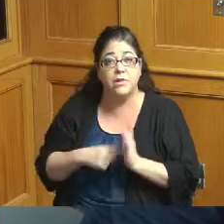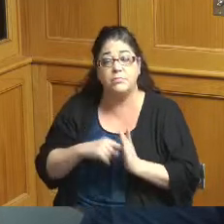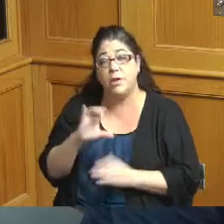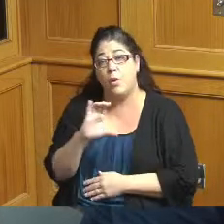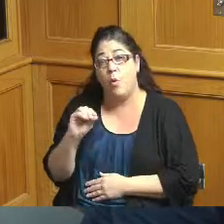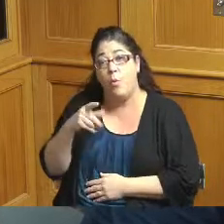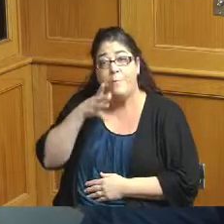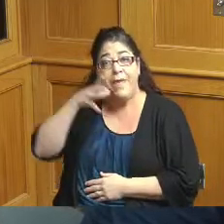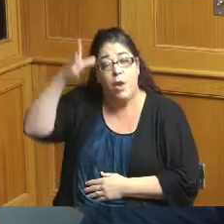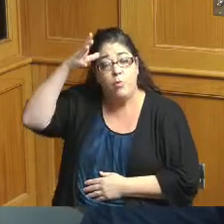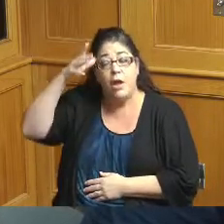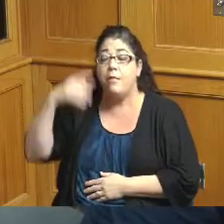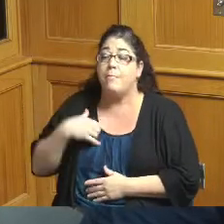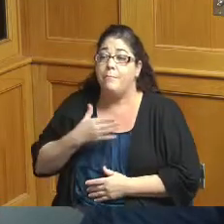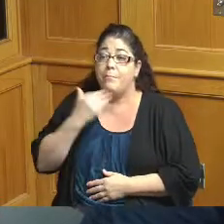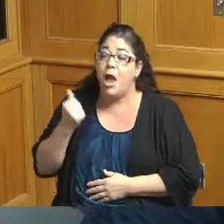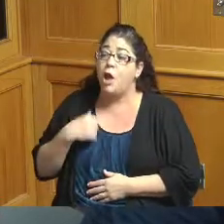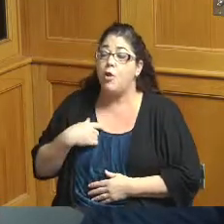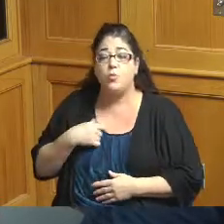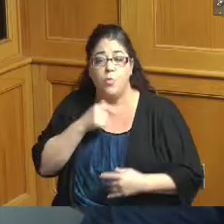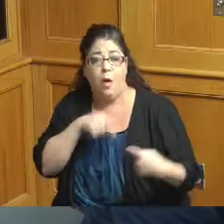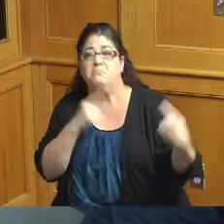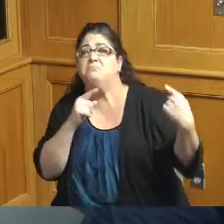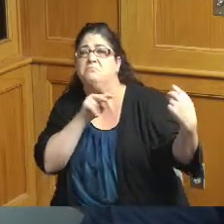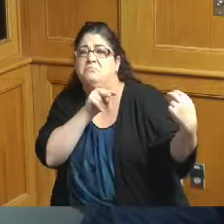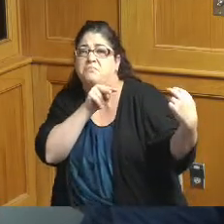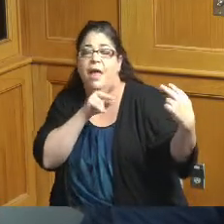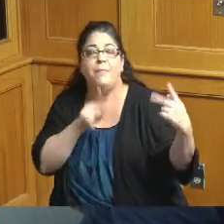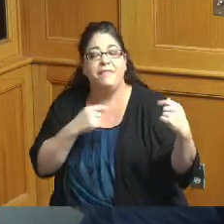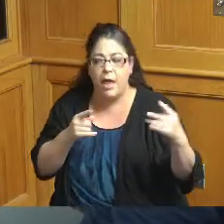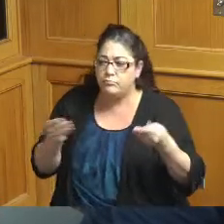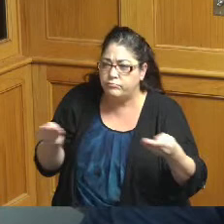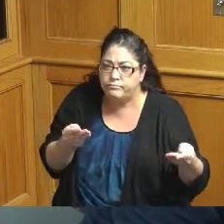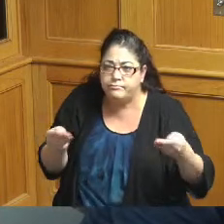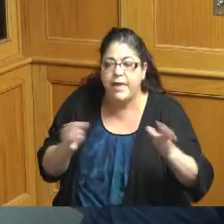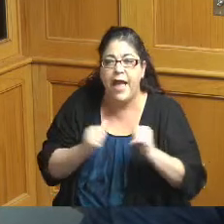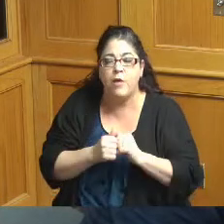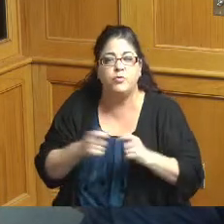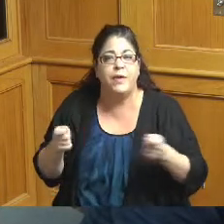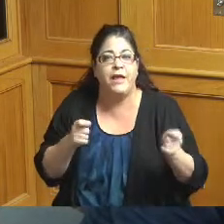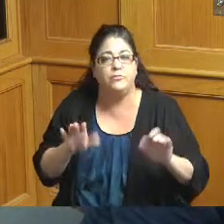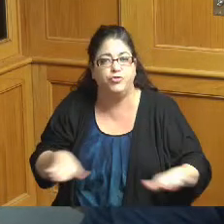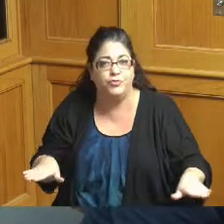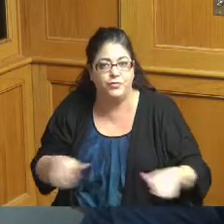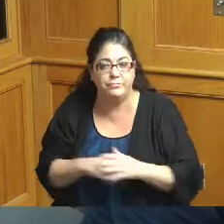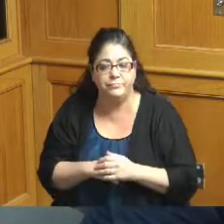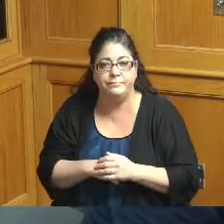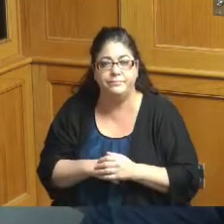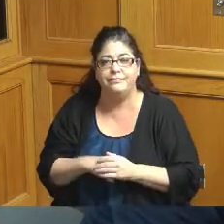best interests of their children and parenting coordinators regularly charge anywhere from 175